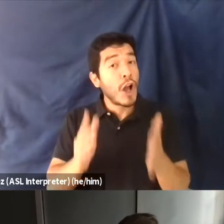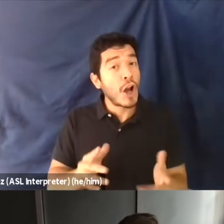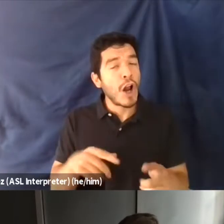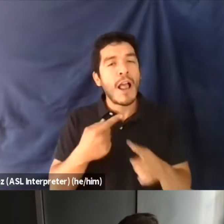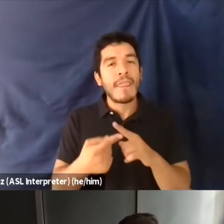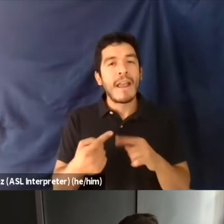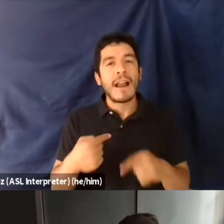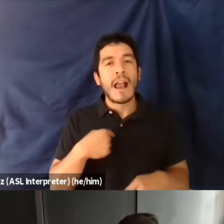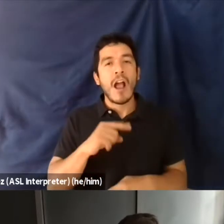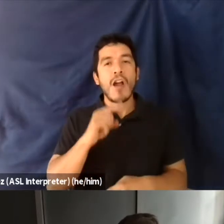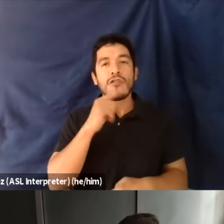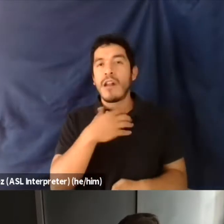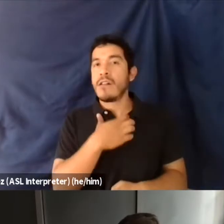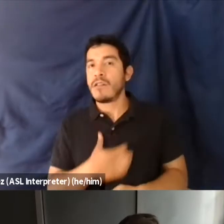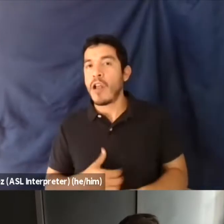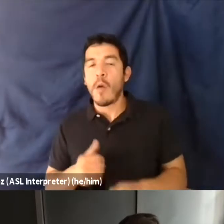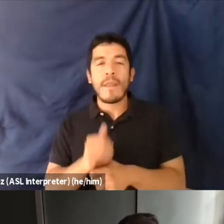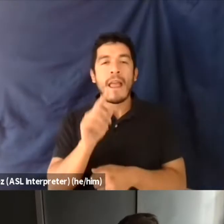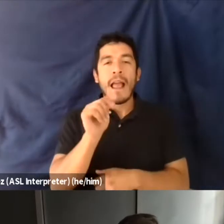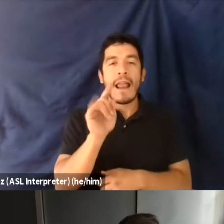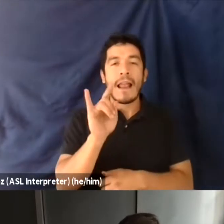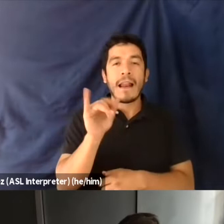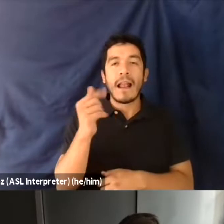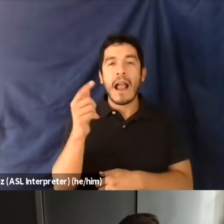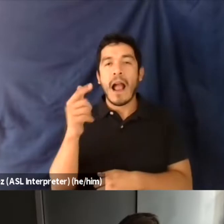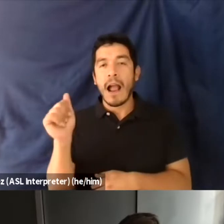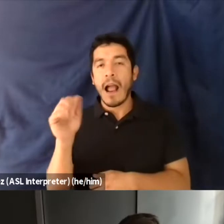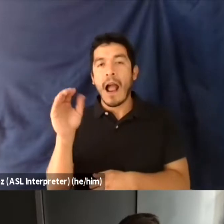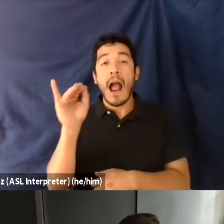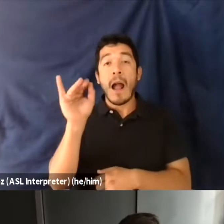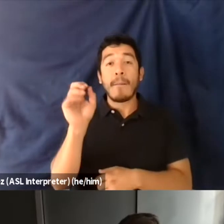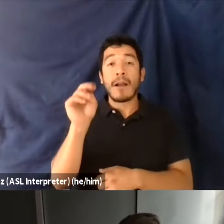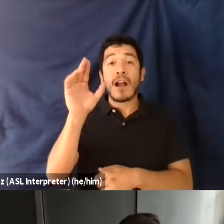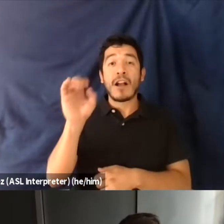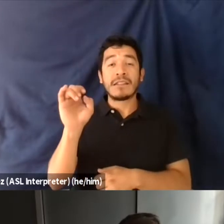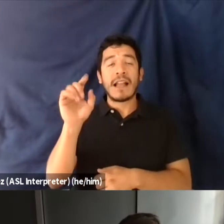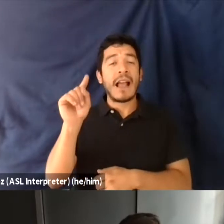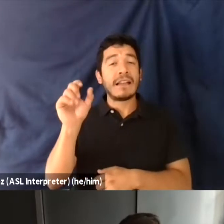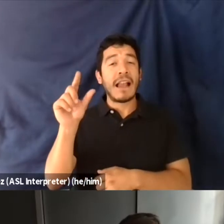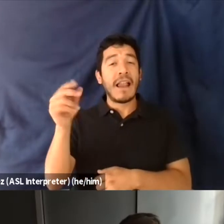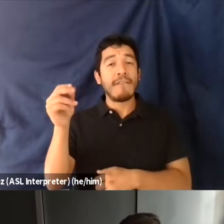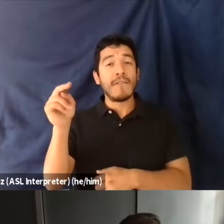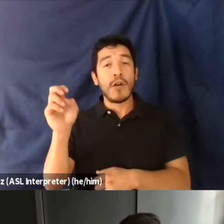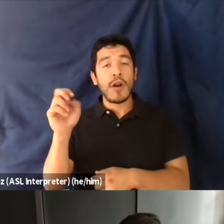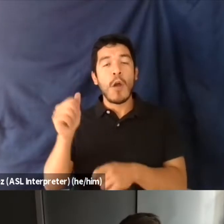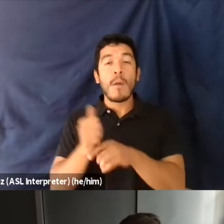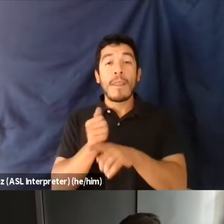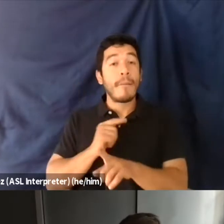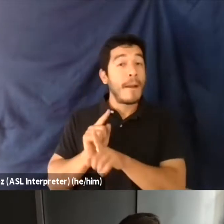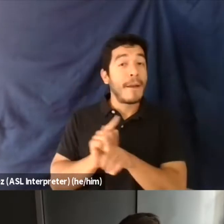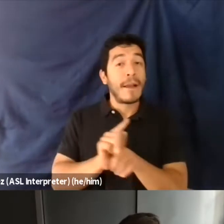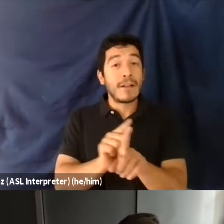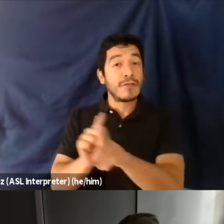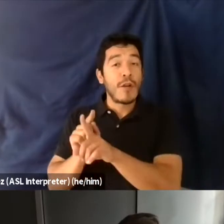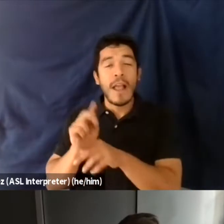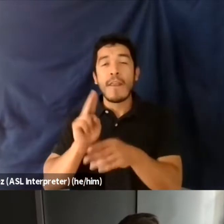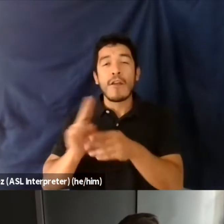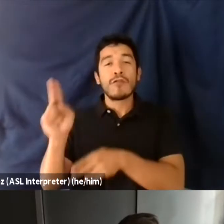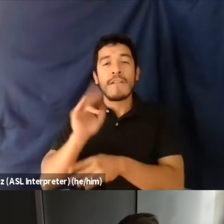and Beyonce's telephone with my mentor at the poetry program at the university of Arizona. And she said, what do you wanna be doing